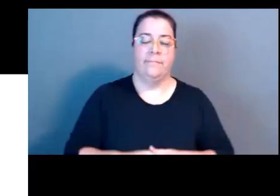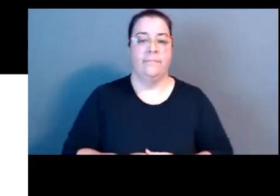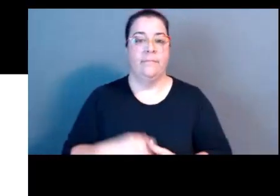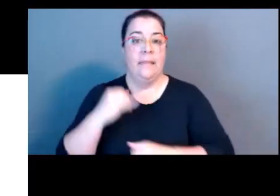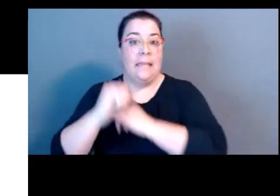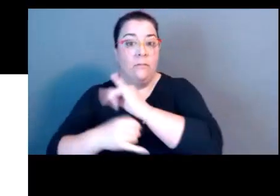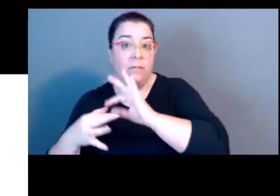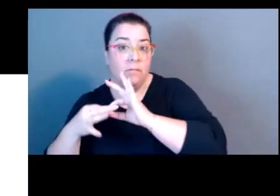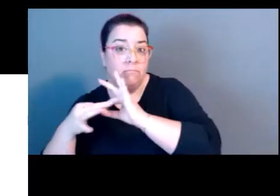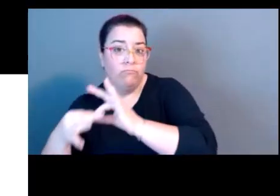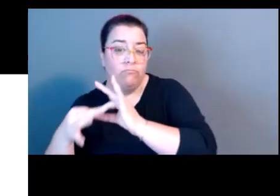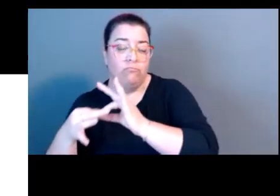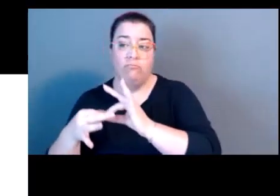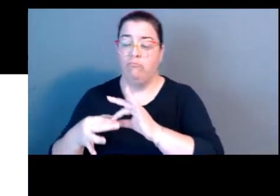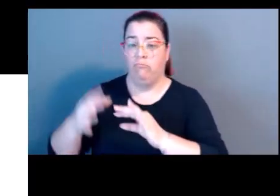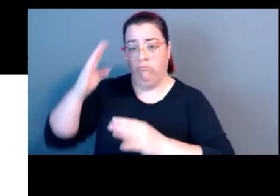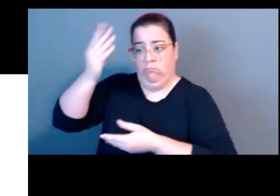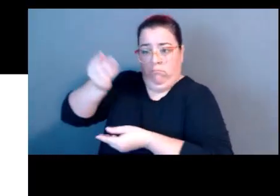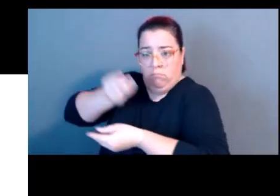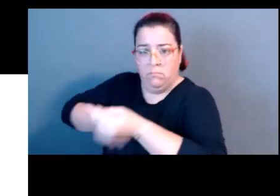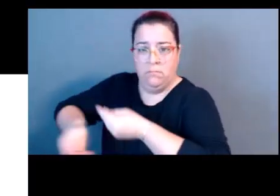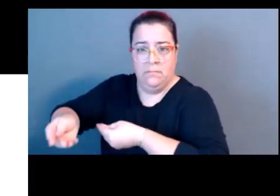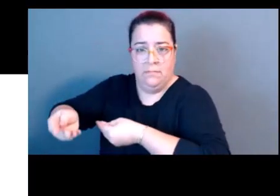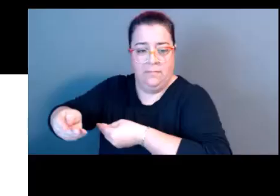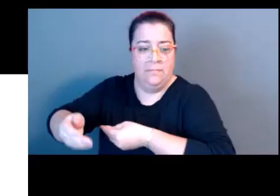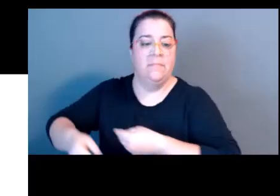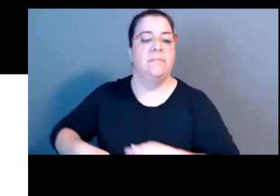and exchange knowledge, and generate future opportunities.